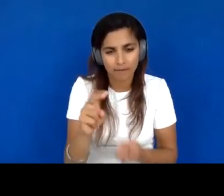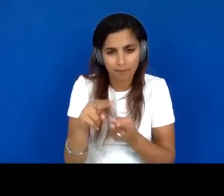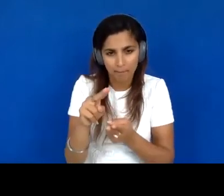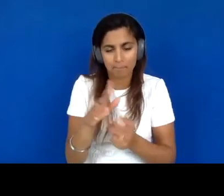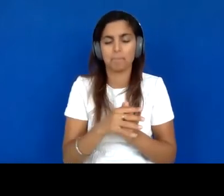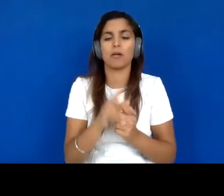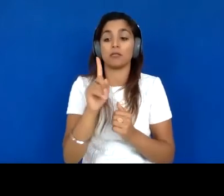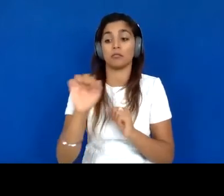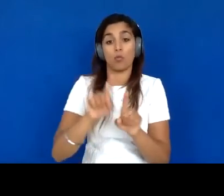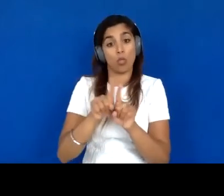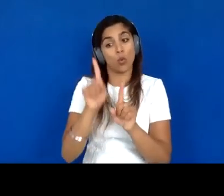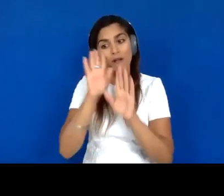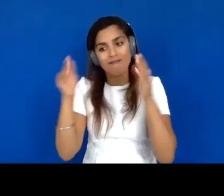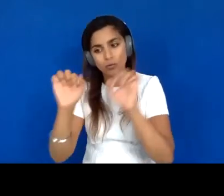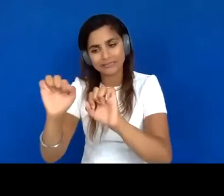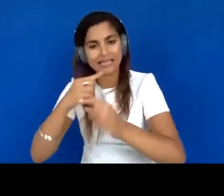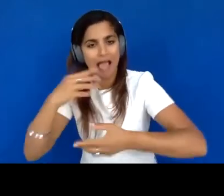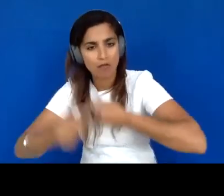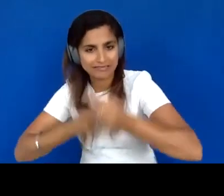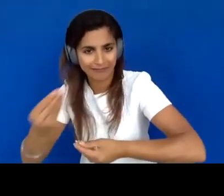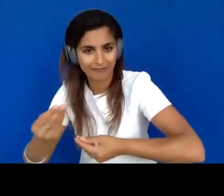might have airtime given to females within this commercial is effectively